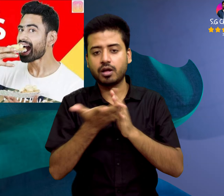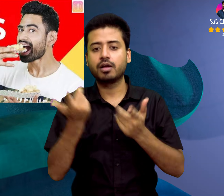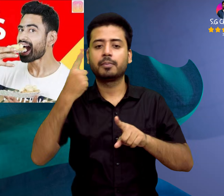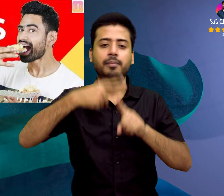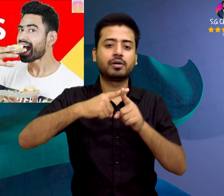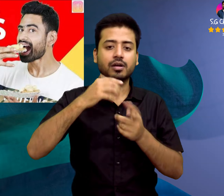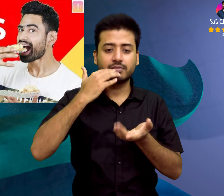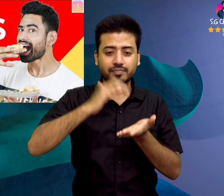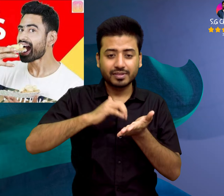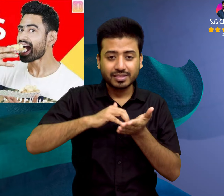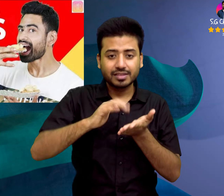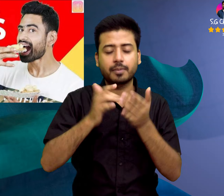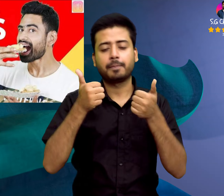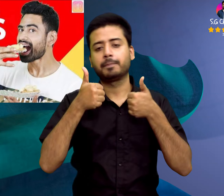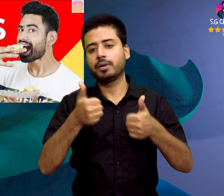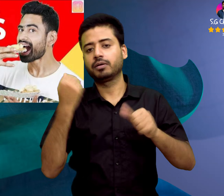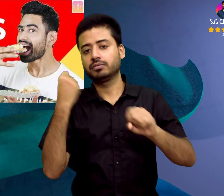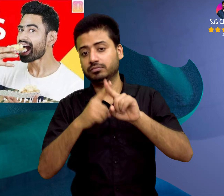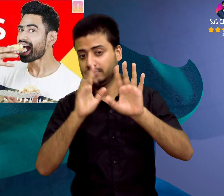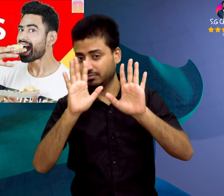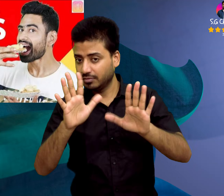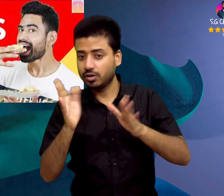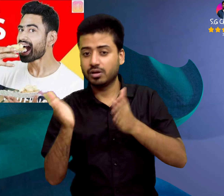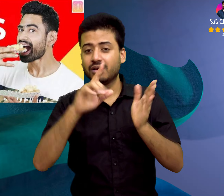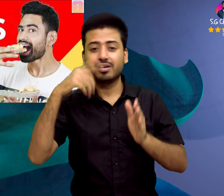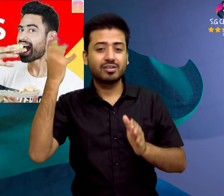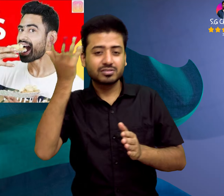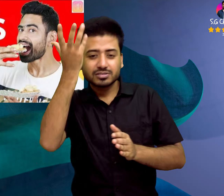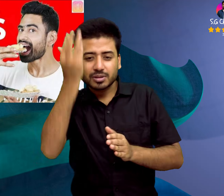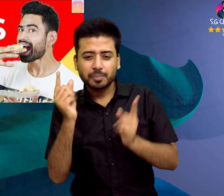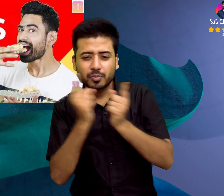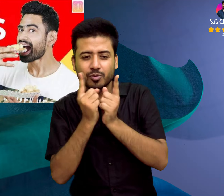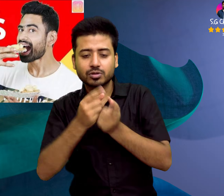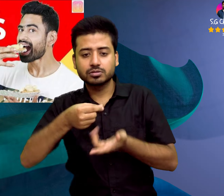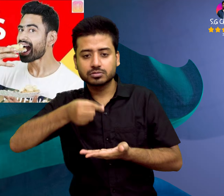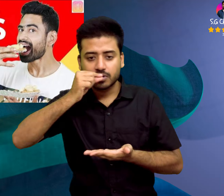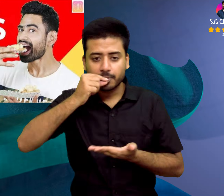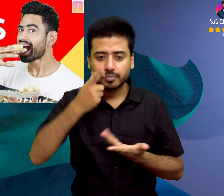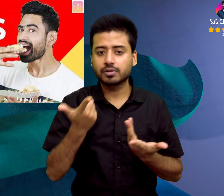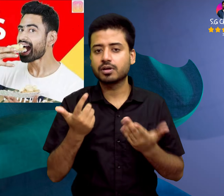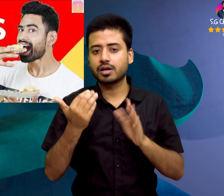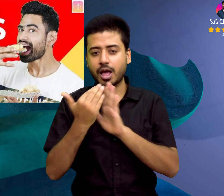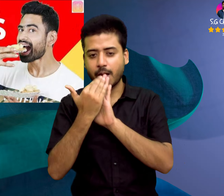known as a sugar crash, leaving you lethargic, irritable, and craving more carbohydrates to